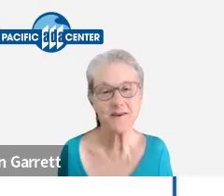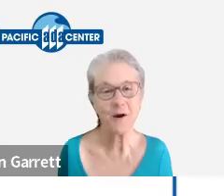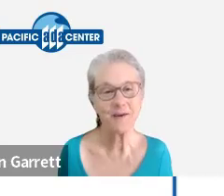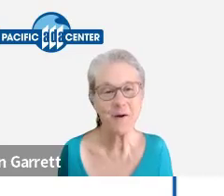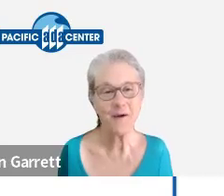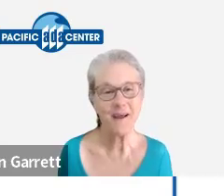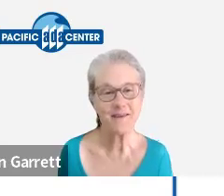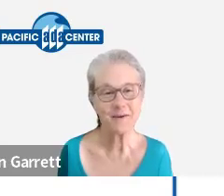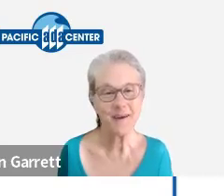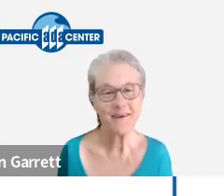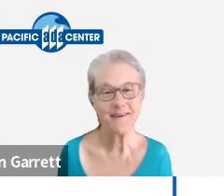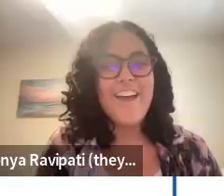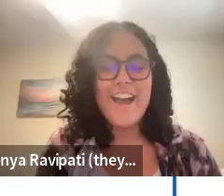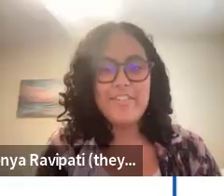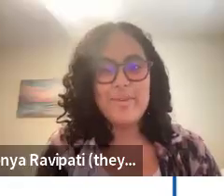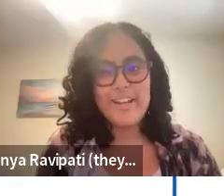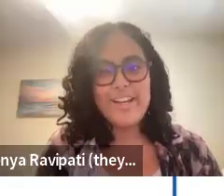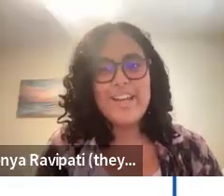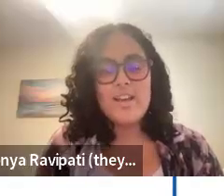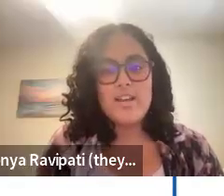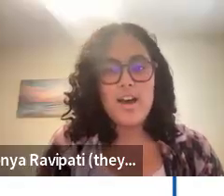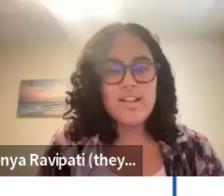start go right ahead, Sonya. SONYA RAVIPATI: Hi, everybody,